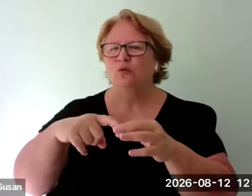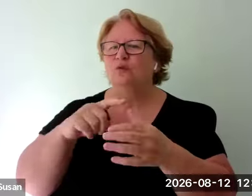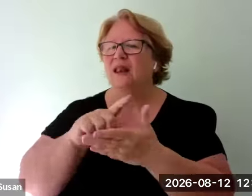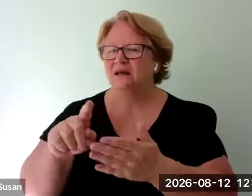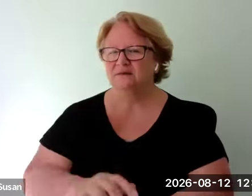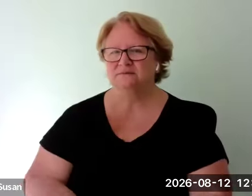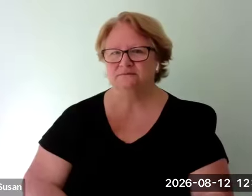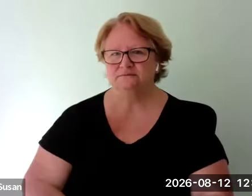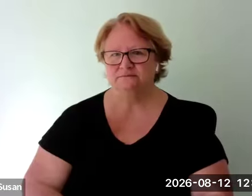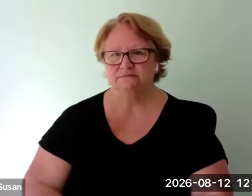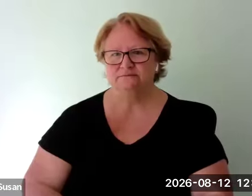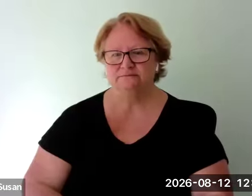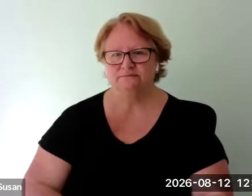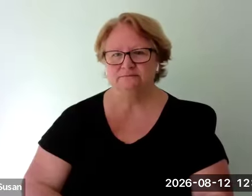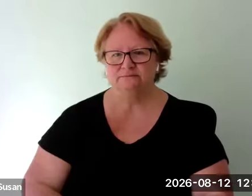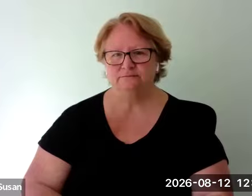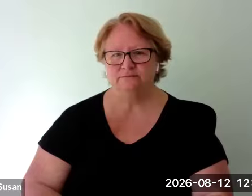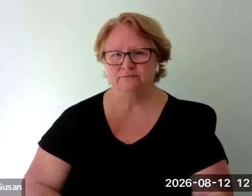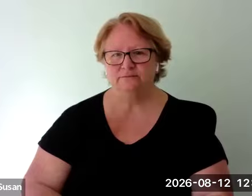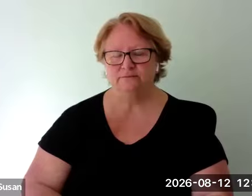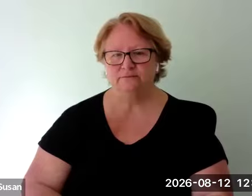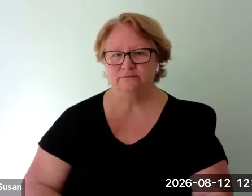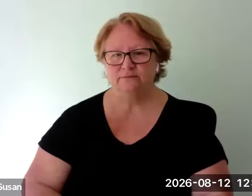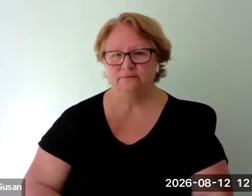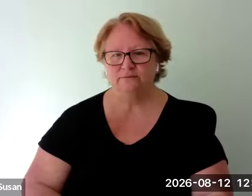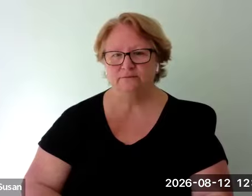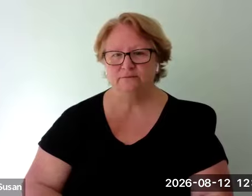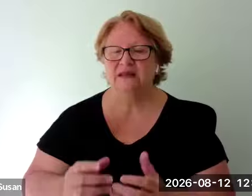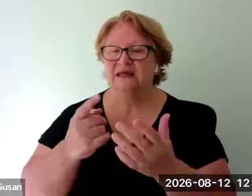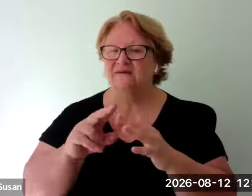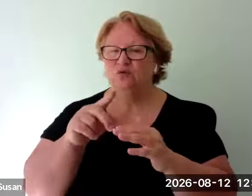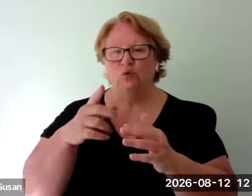, we'll take that question on notice and it will get updated